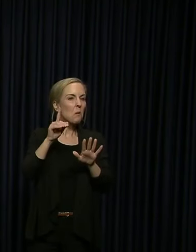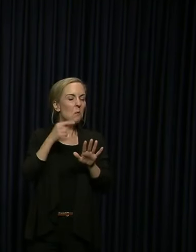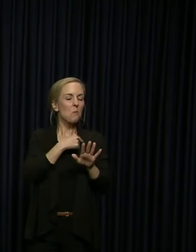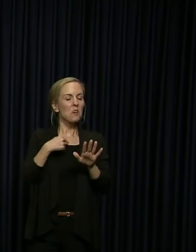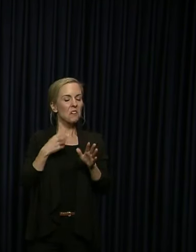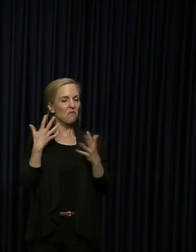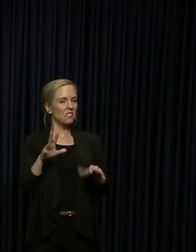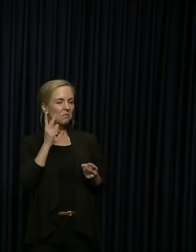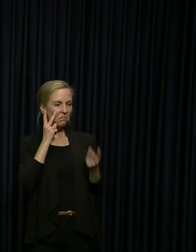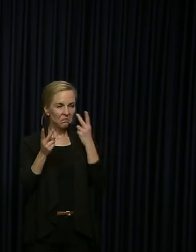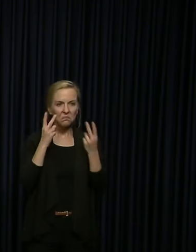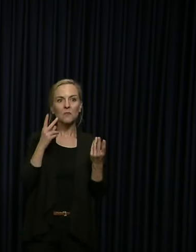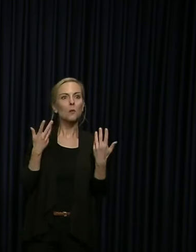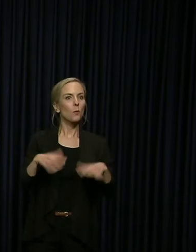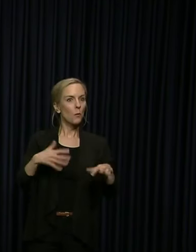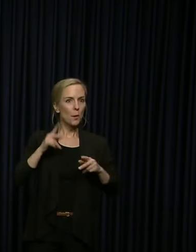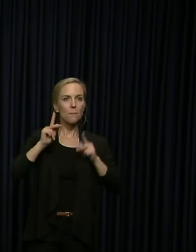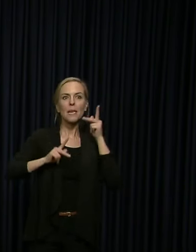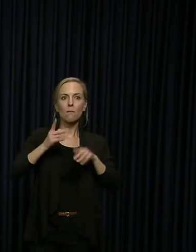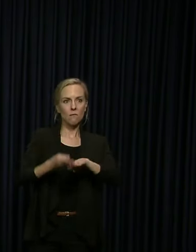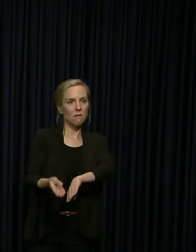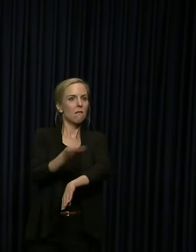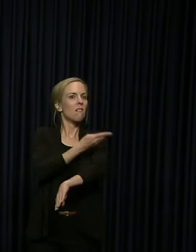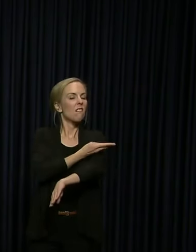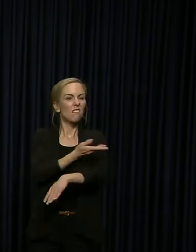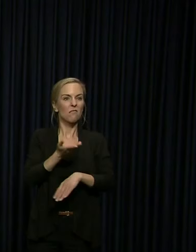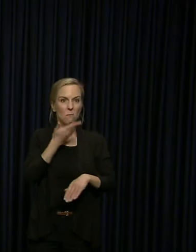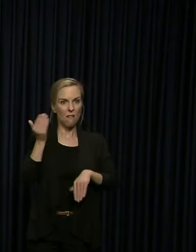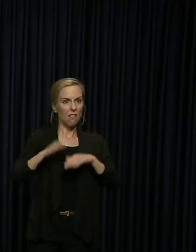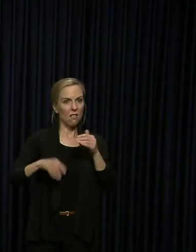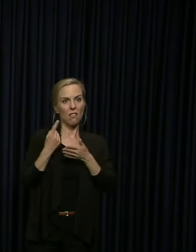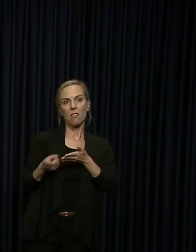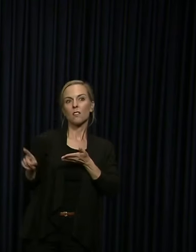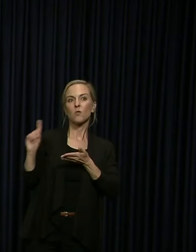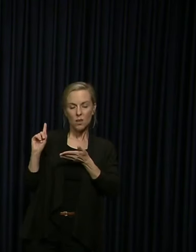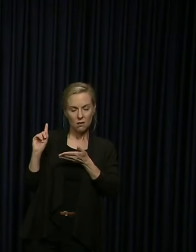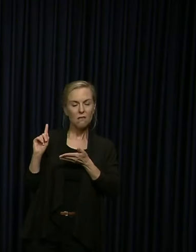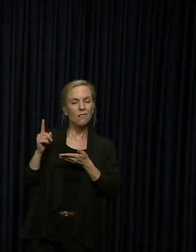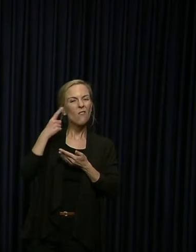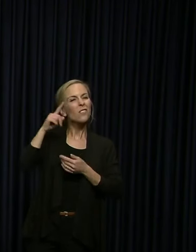FEET APART. SOCIAL DISTANCING ISN'T AN EXCUSE NOT TO BE AT HOME.